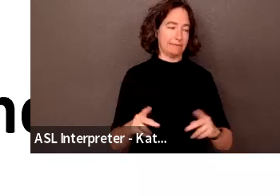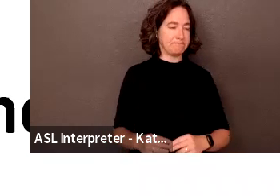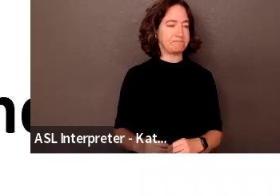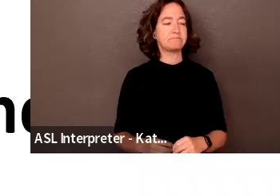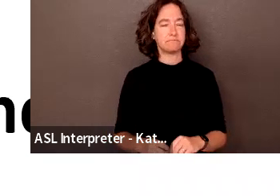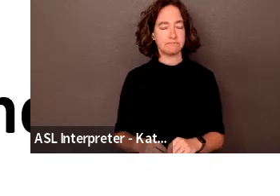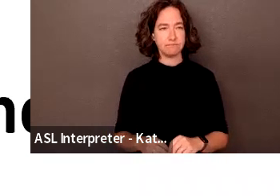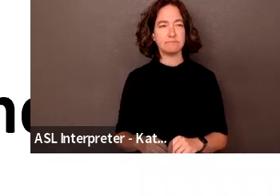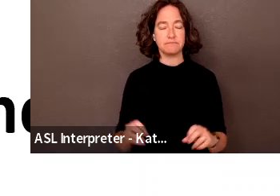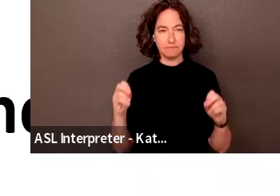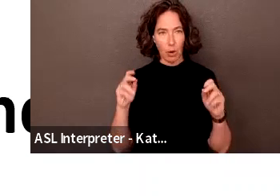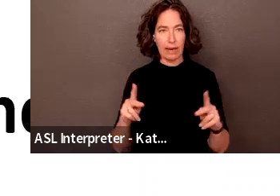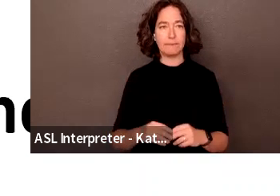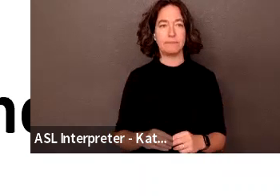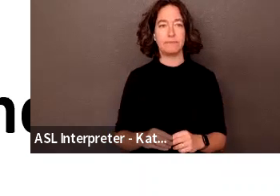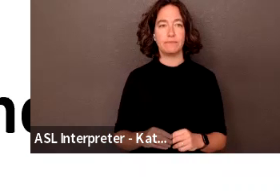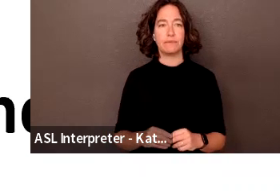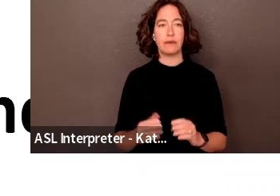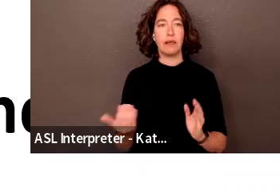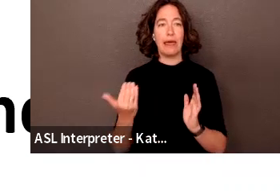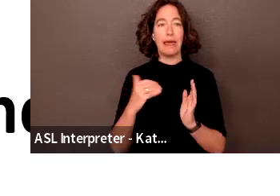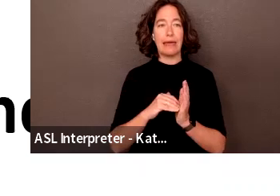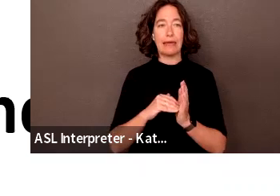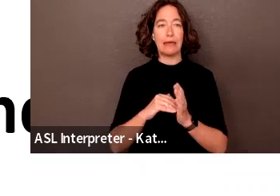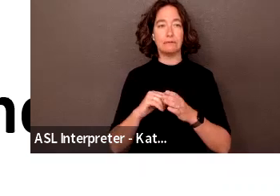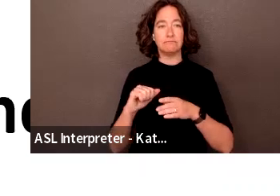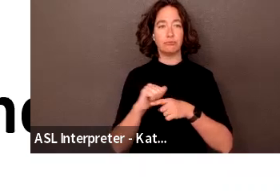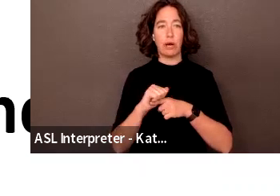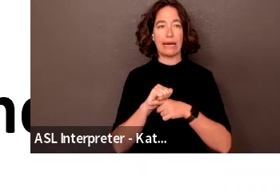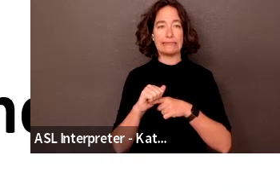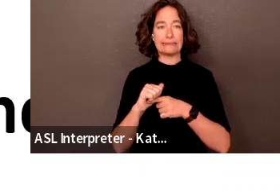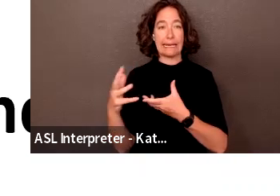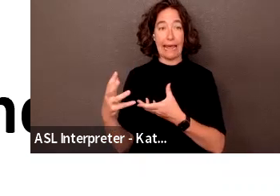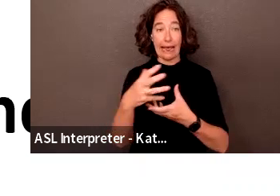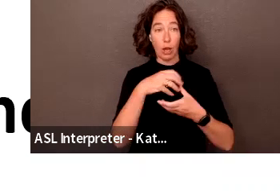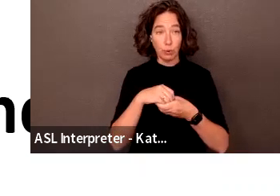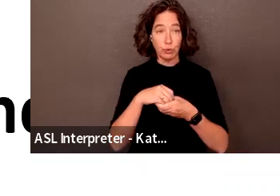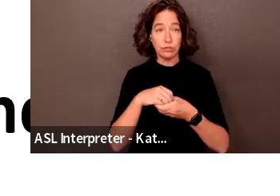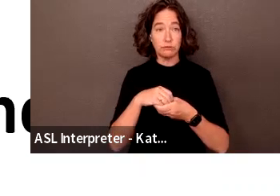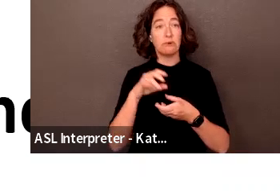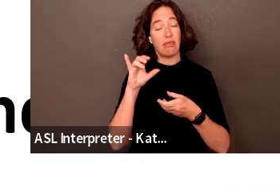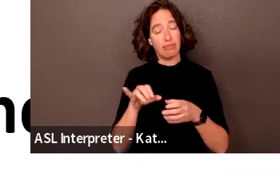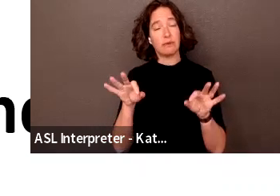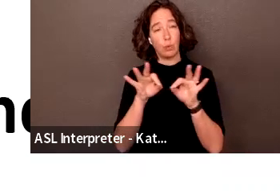You're right. >> Emcee: Inclusive meeting practices. They are on the tables and then I will